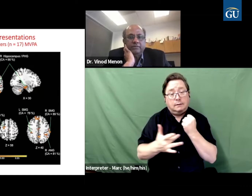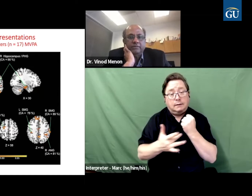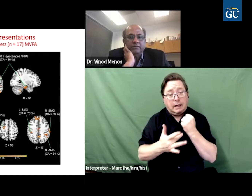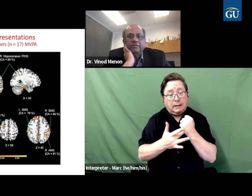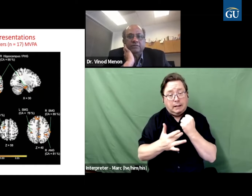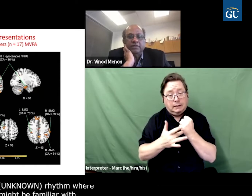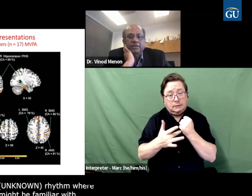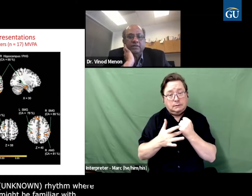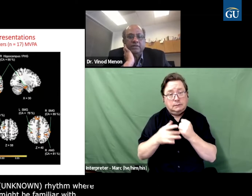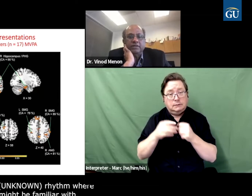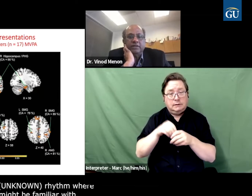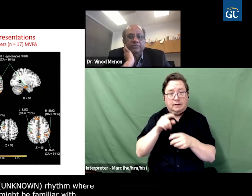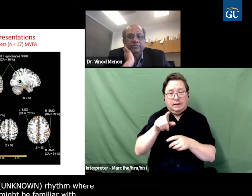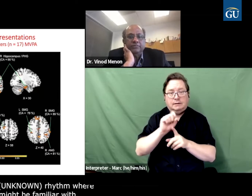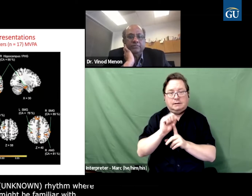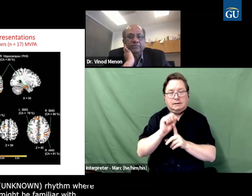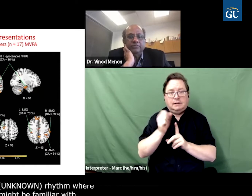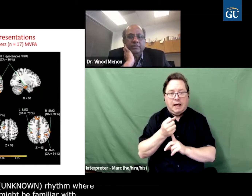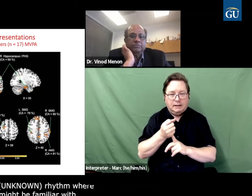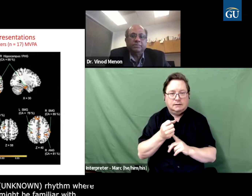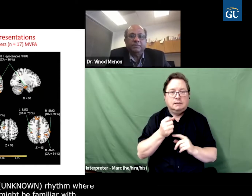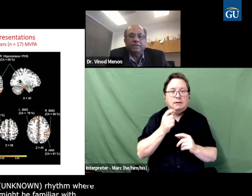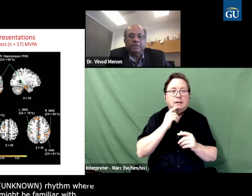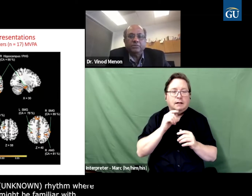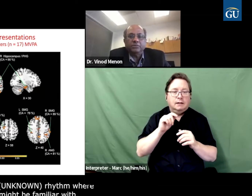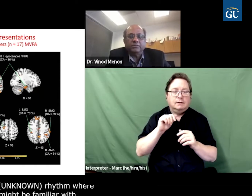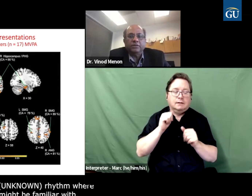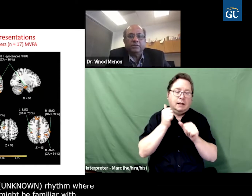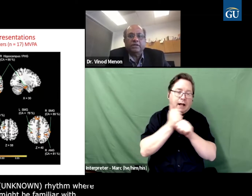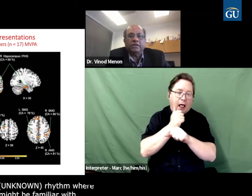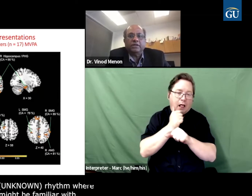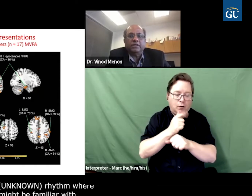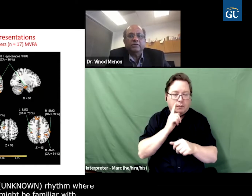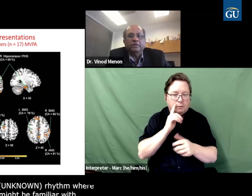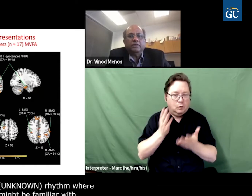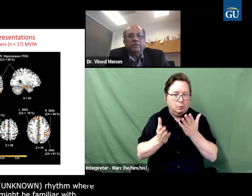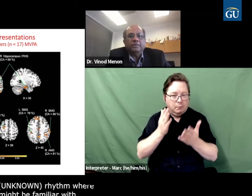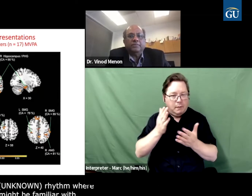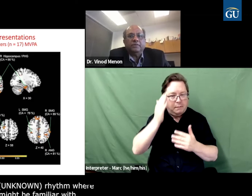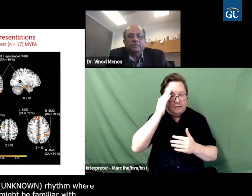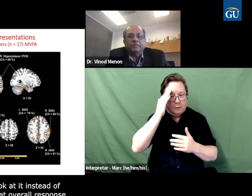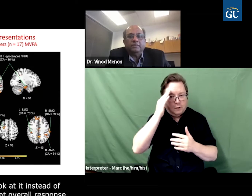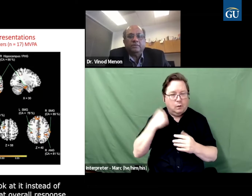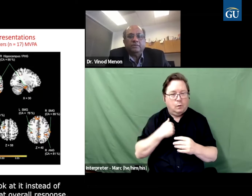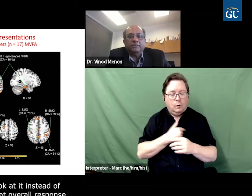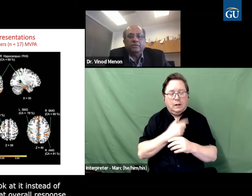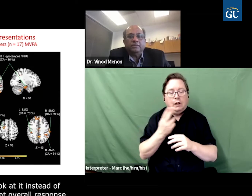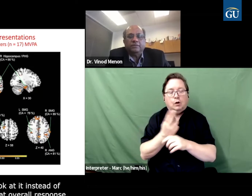um in this case a searchlight algorithm where which you might be familiar with